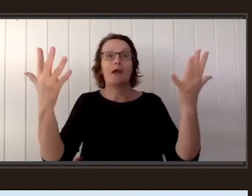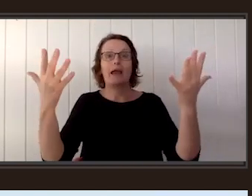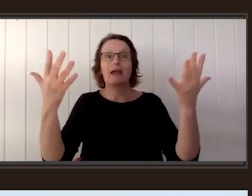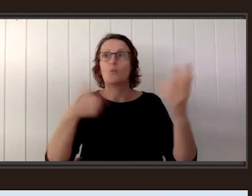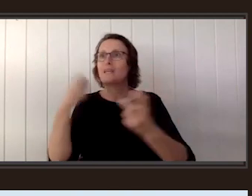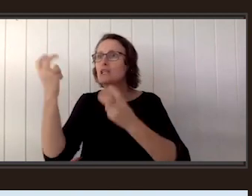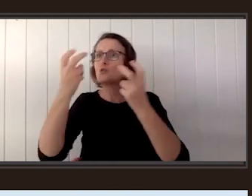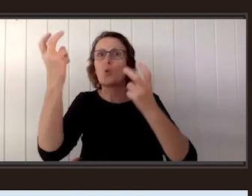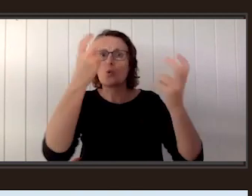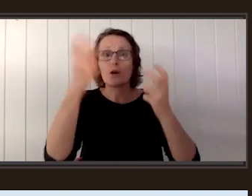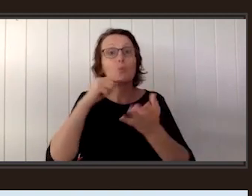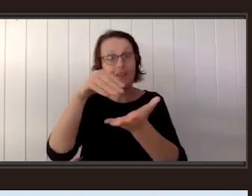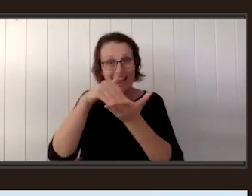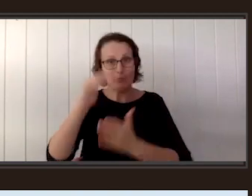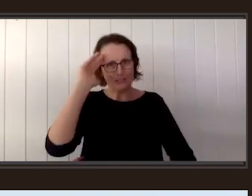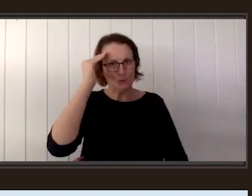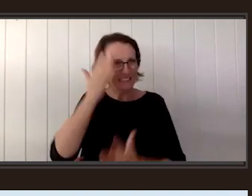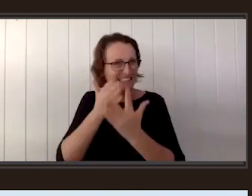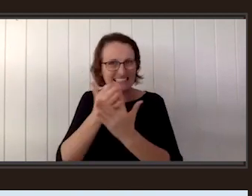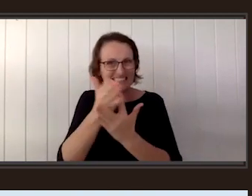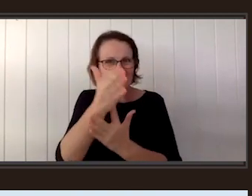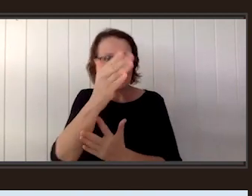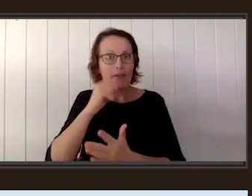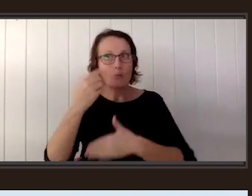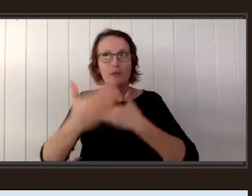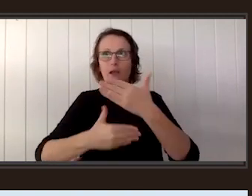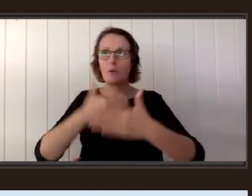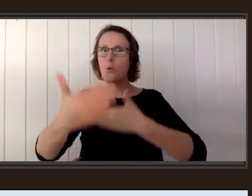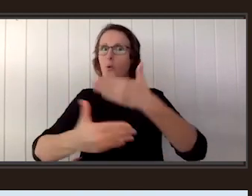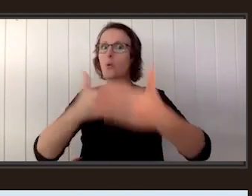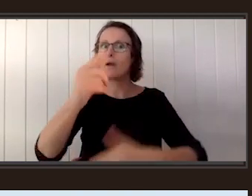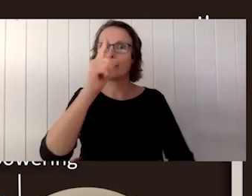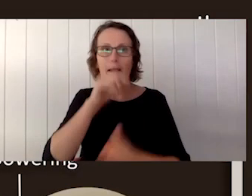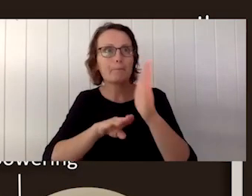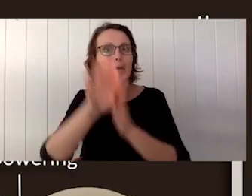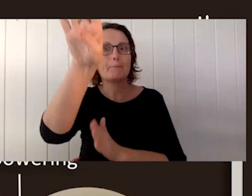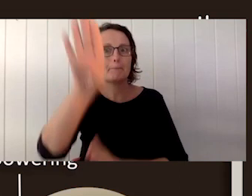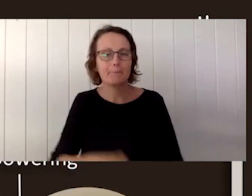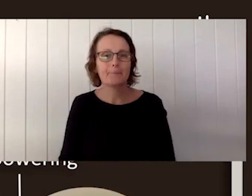that not only helps us survive, but helps us thrive into the future. At